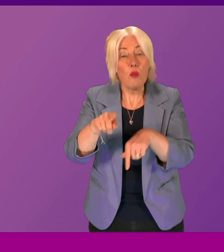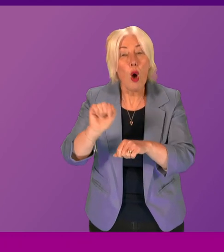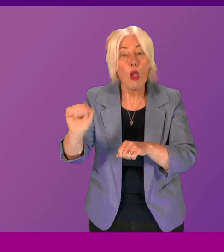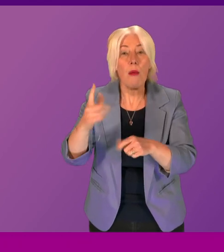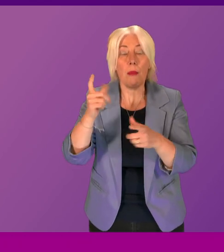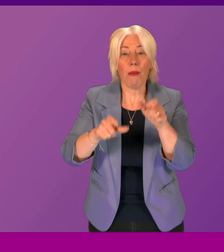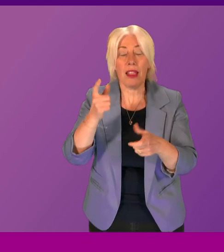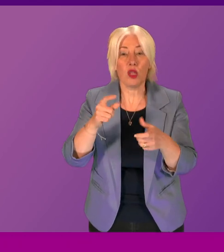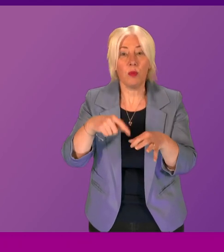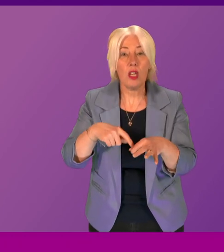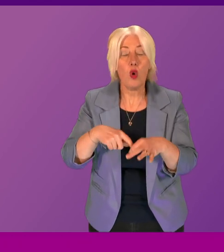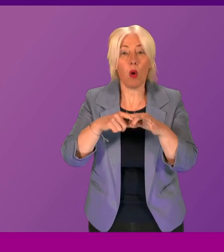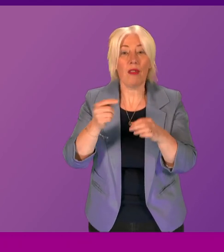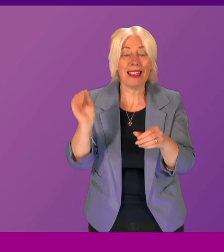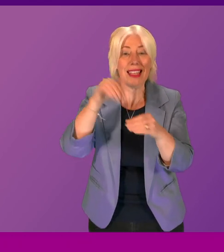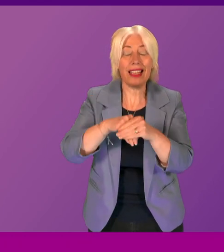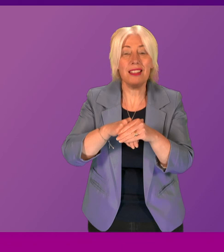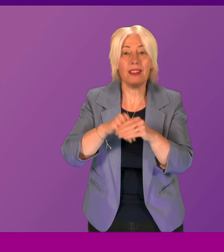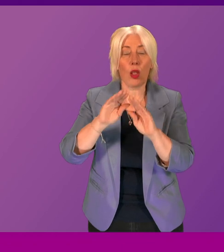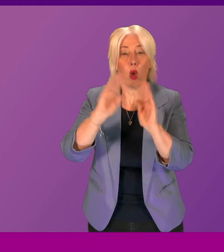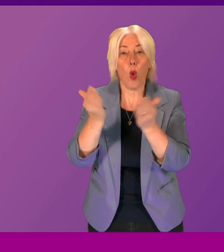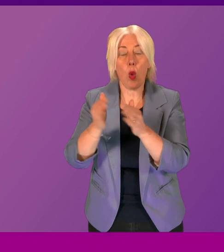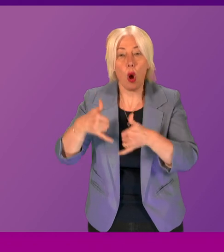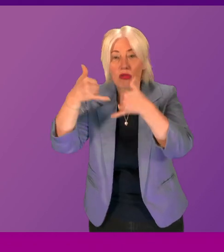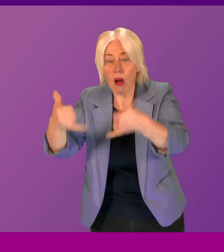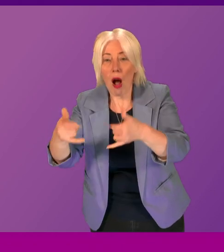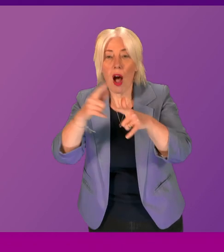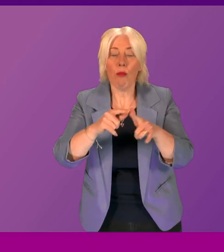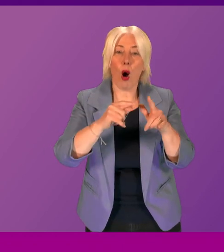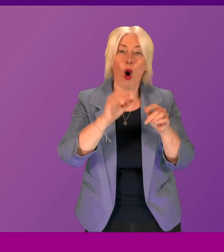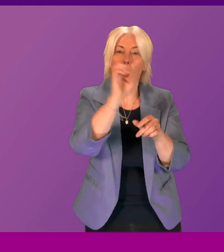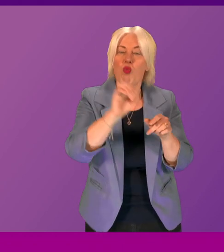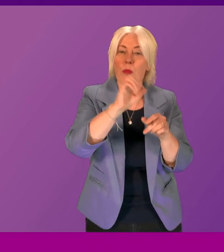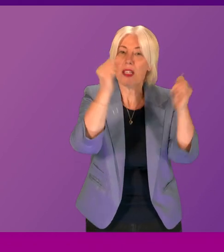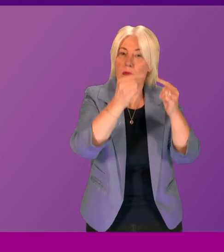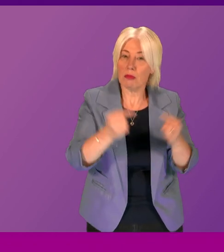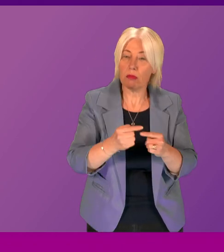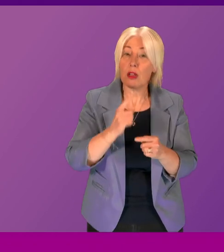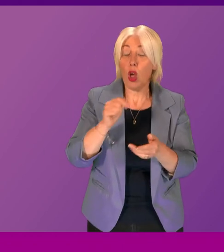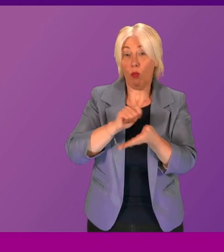for future world cups and European championships, to be included in the regime. We have written to the Secretary of State for Digital, Culture, Media and Sport on a